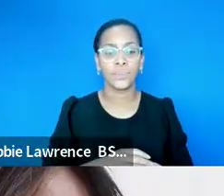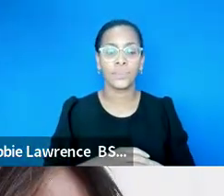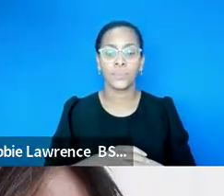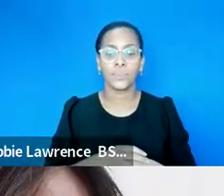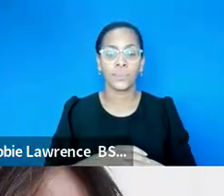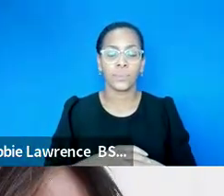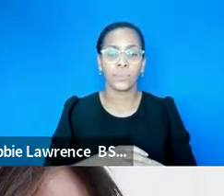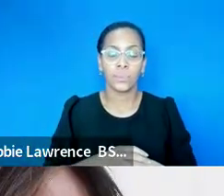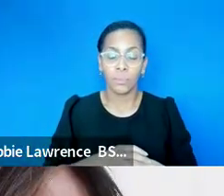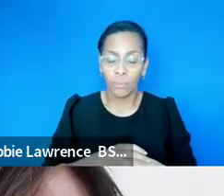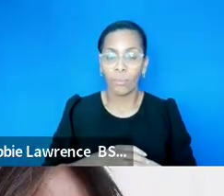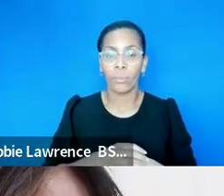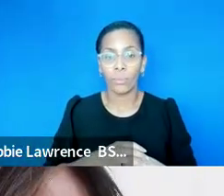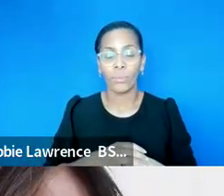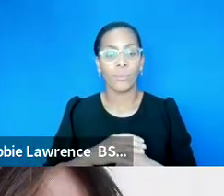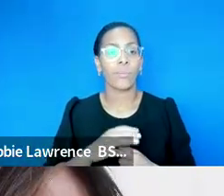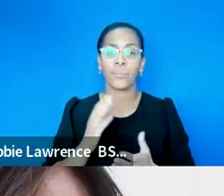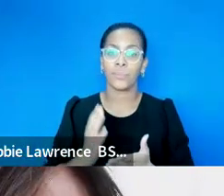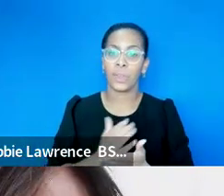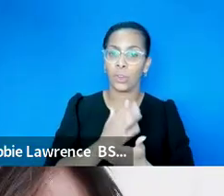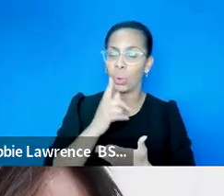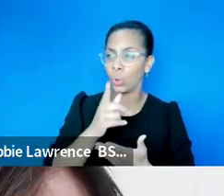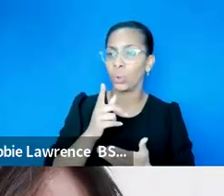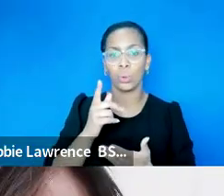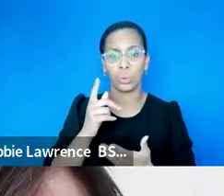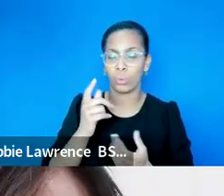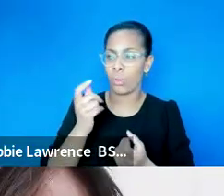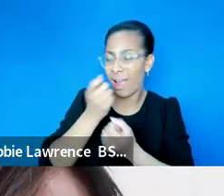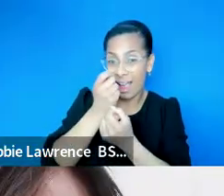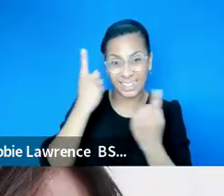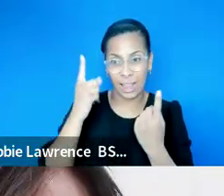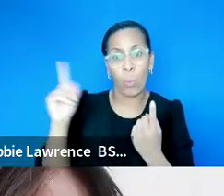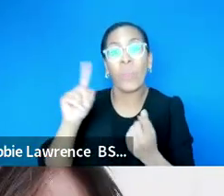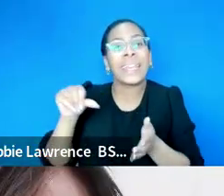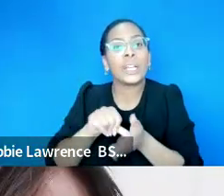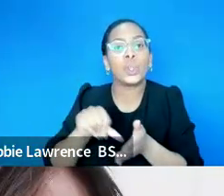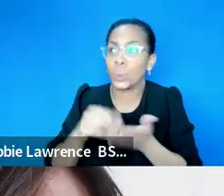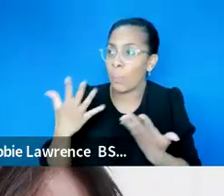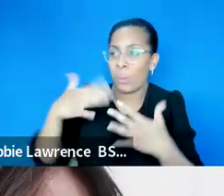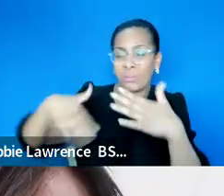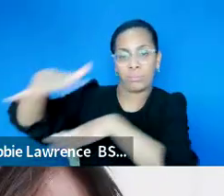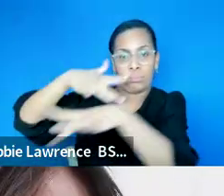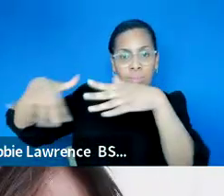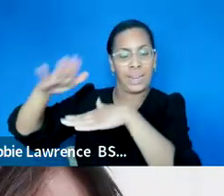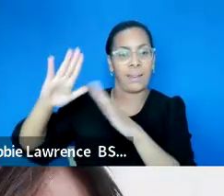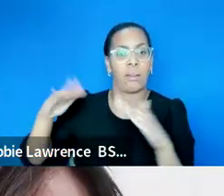Have a basic understanding of key issues facing UK higher education today or the sector in which you're working.